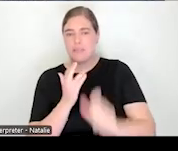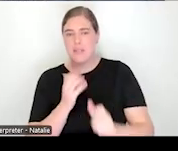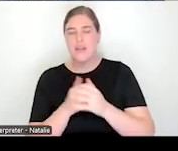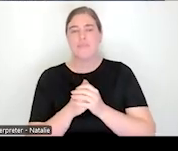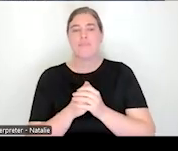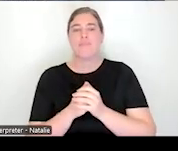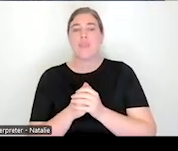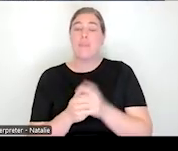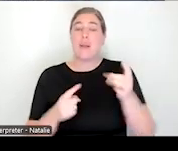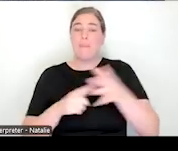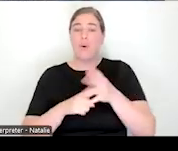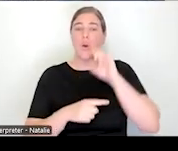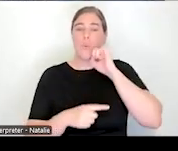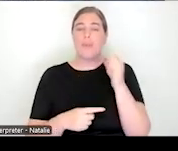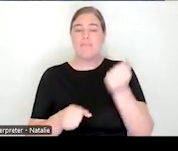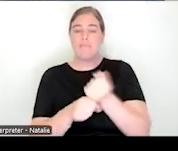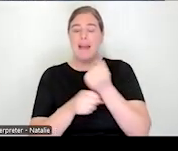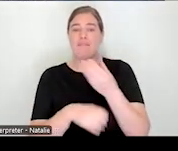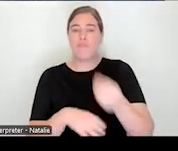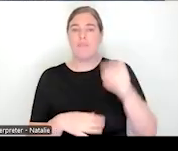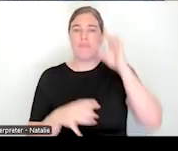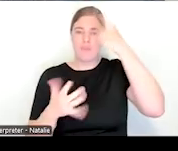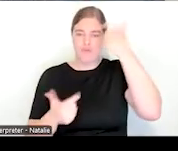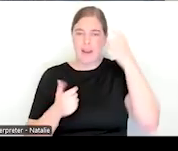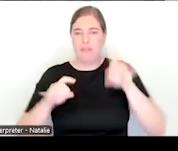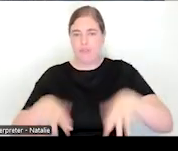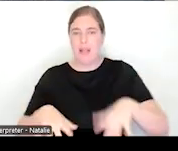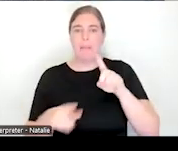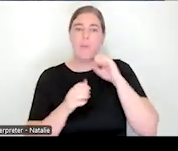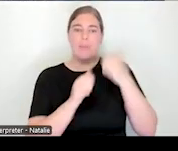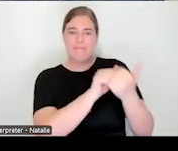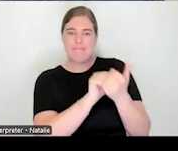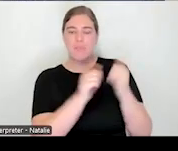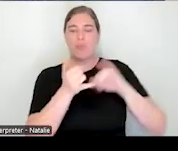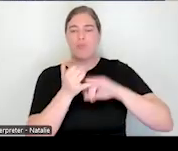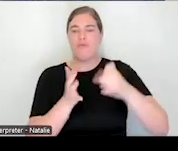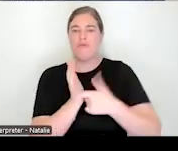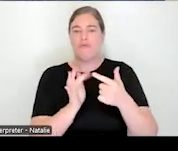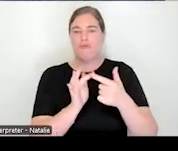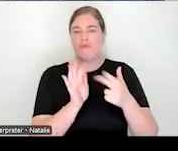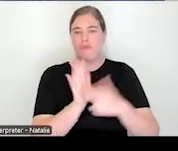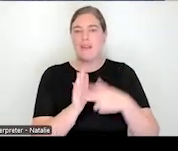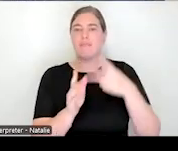Australia, but it will be done so in collaboration with Screen Australia and creative workplaces.